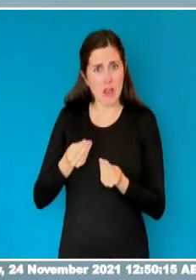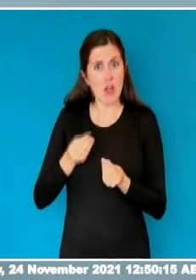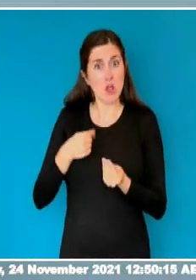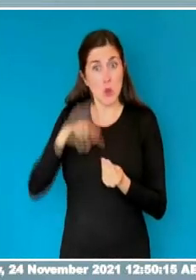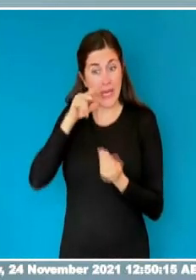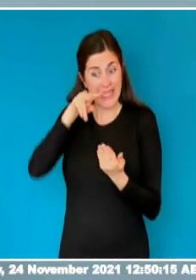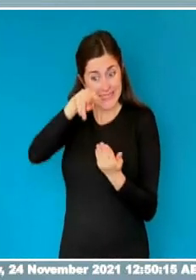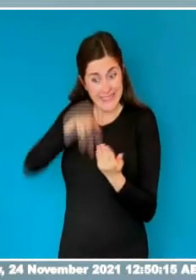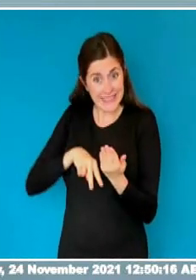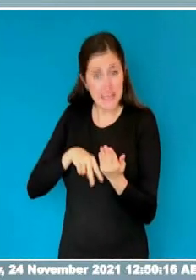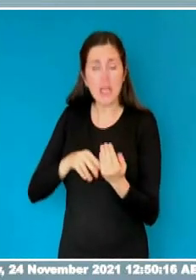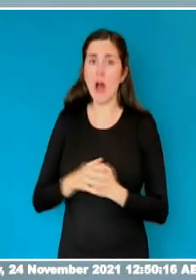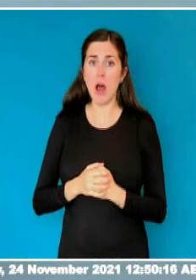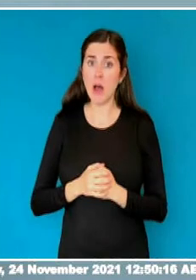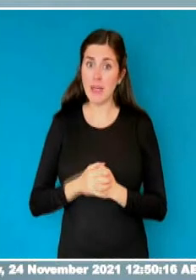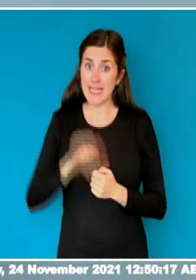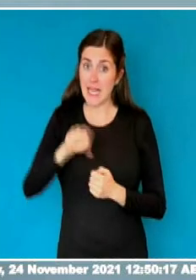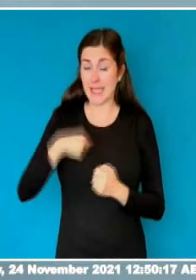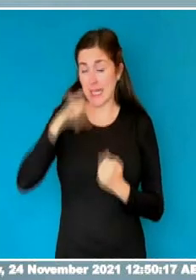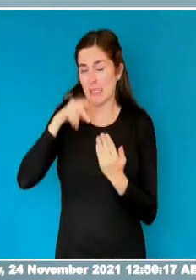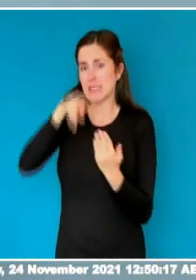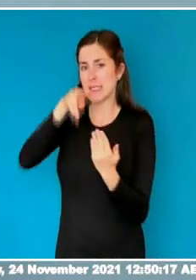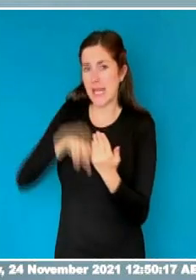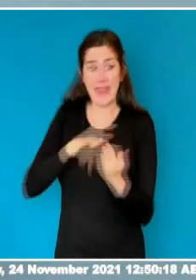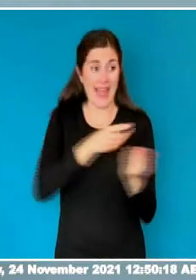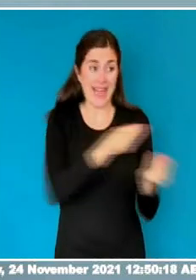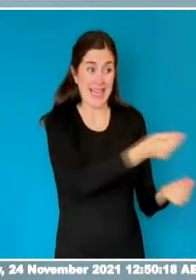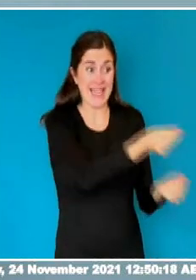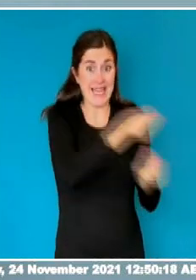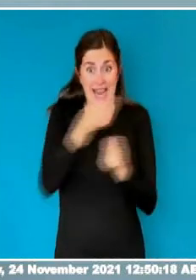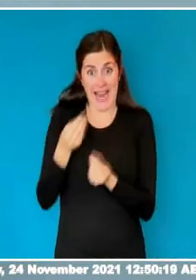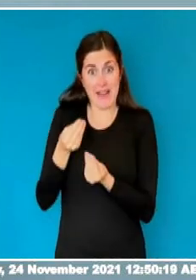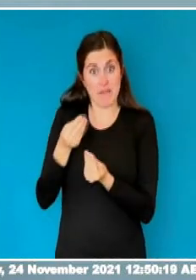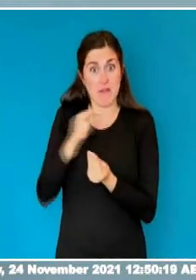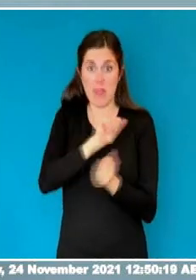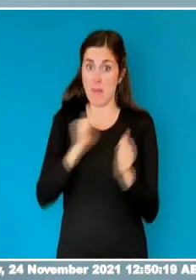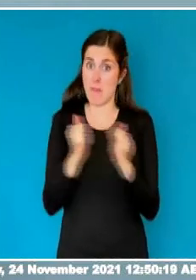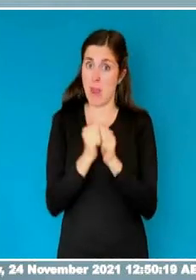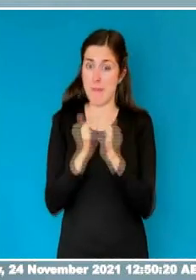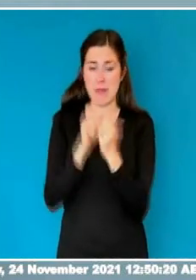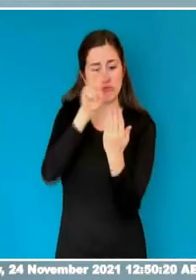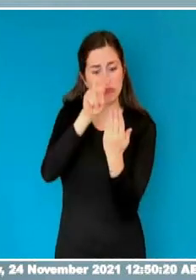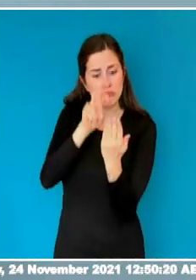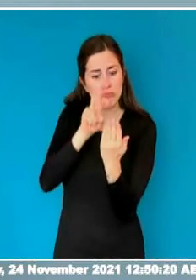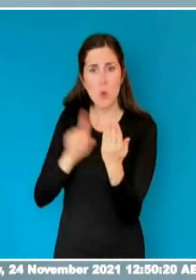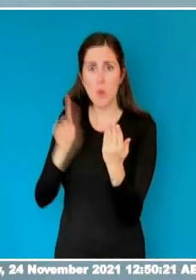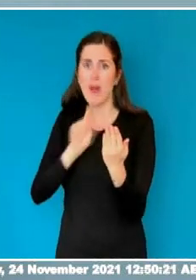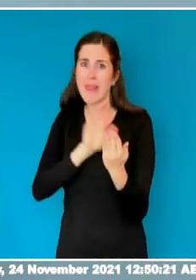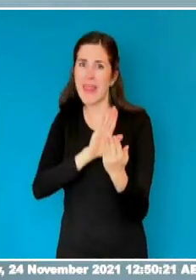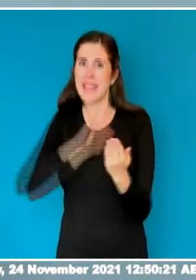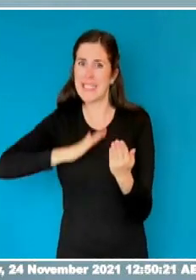No, actually allowed access to it, so providing us with a copy of their complete passport. MS DOWSETT: It is a low take up rate?